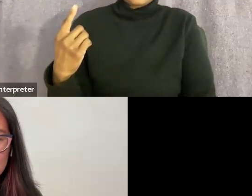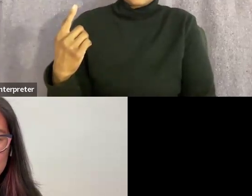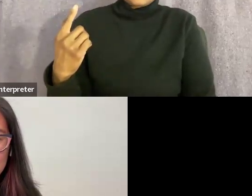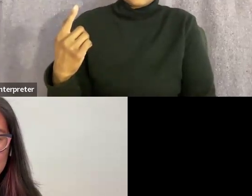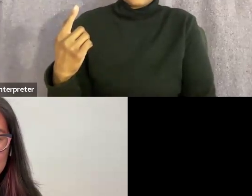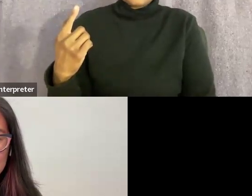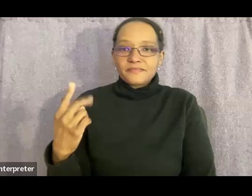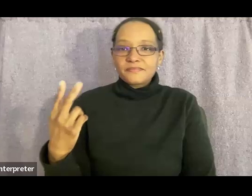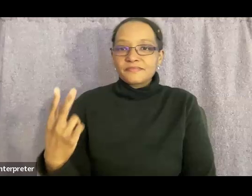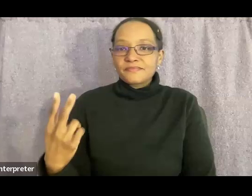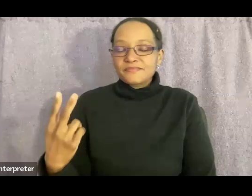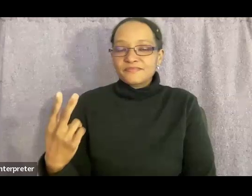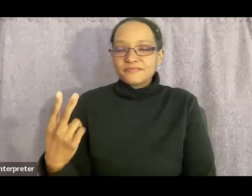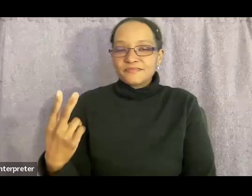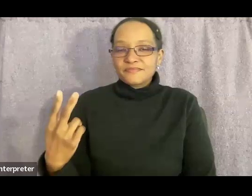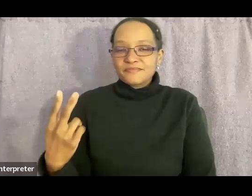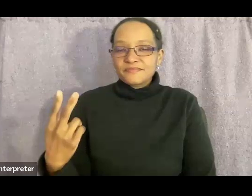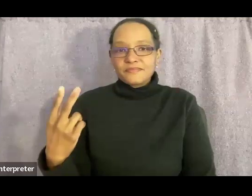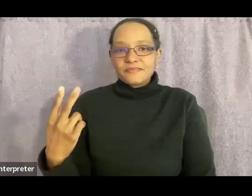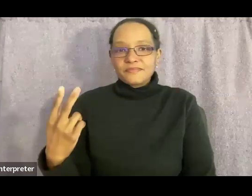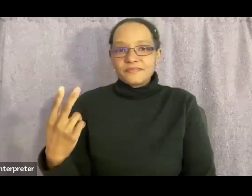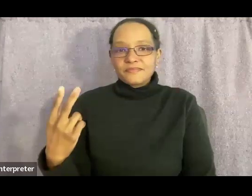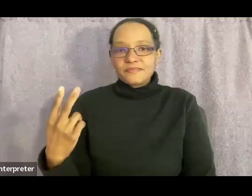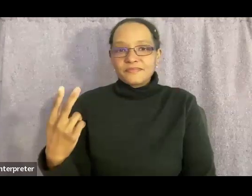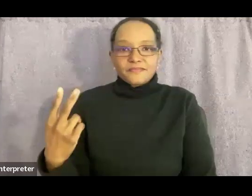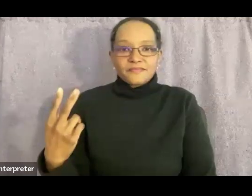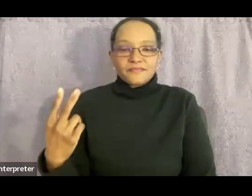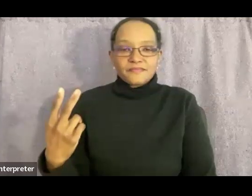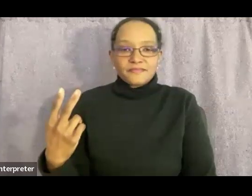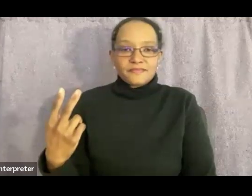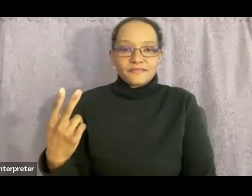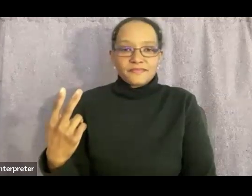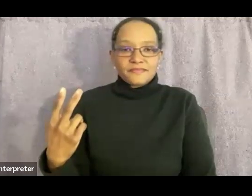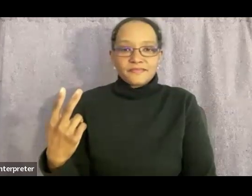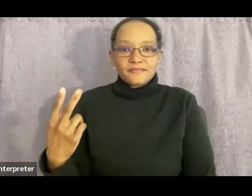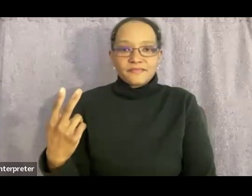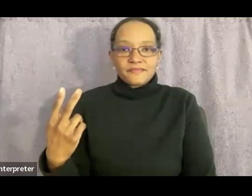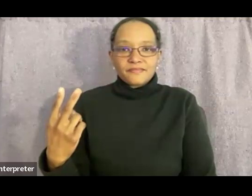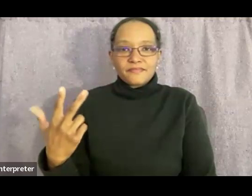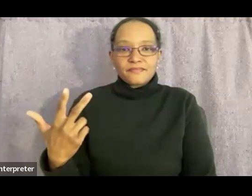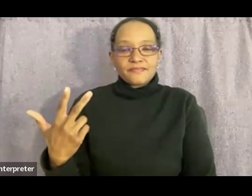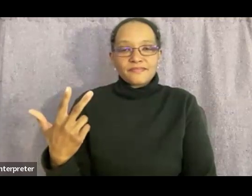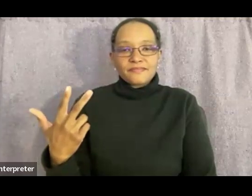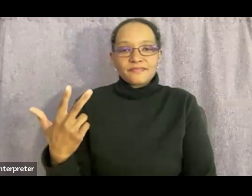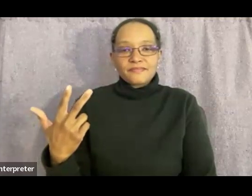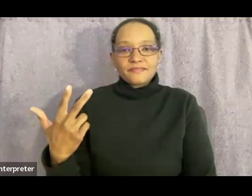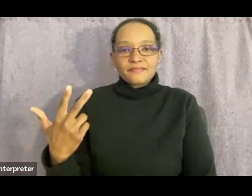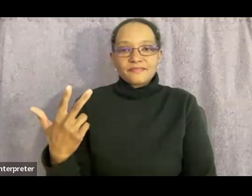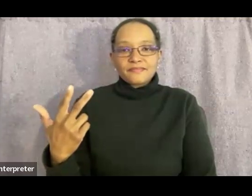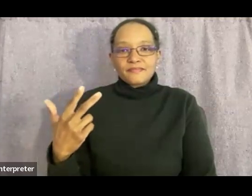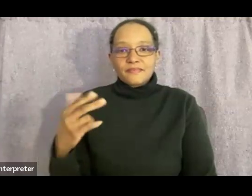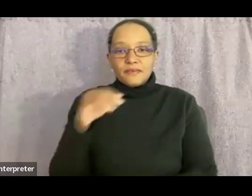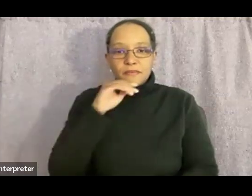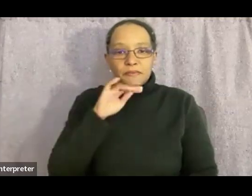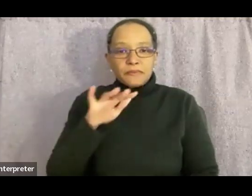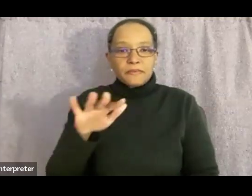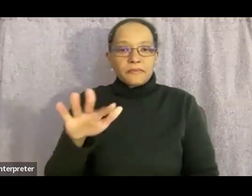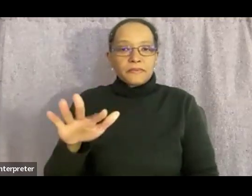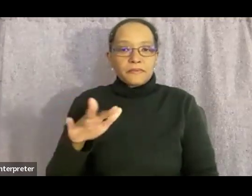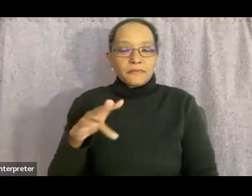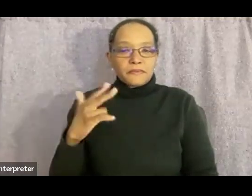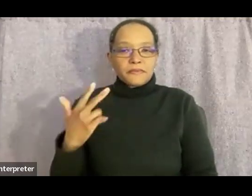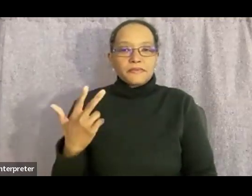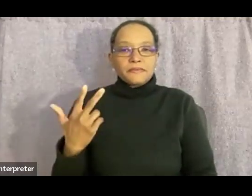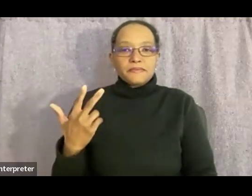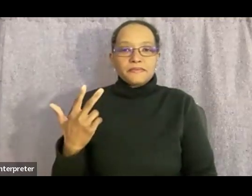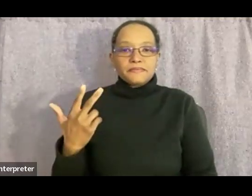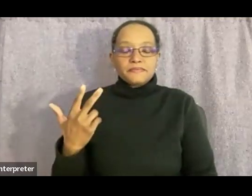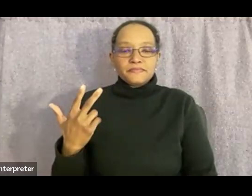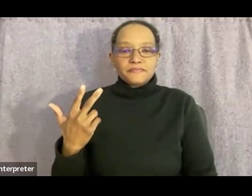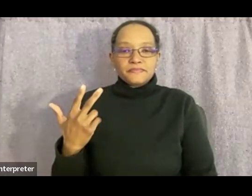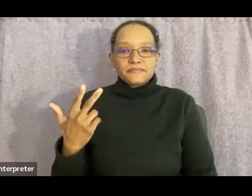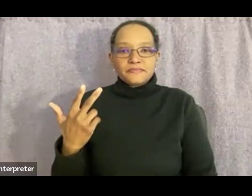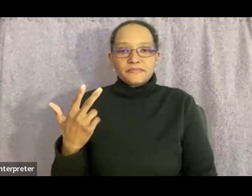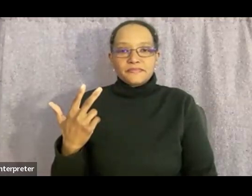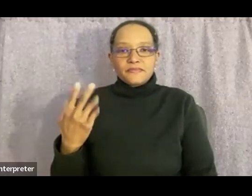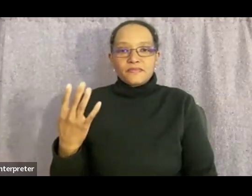One, two, three, four, five.